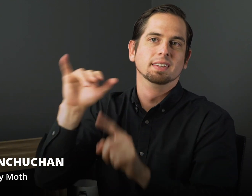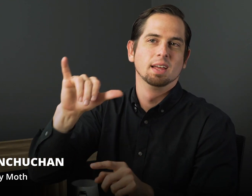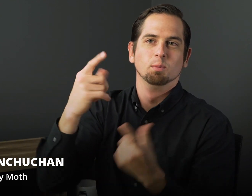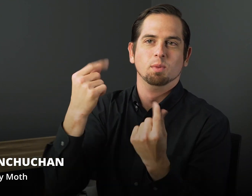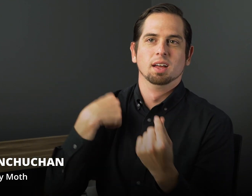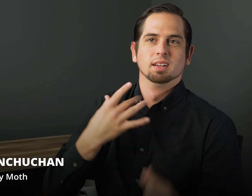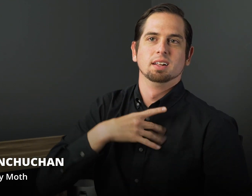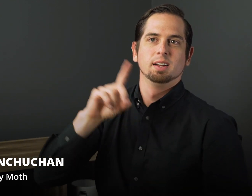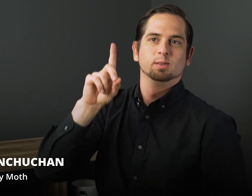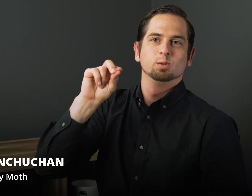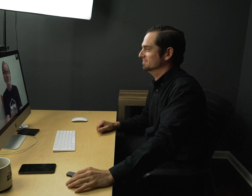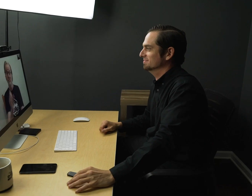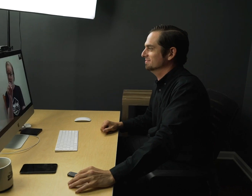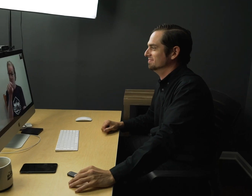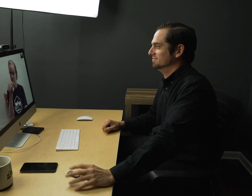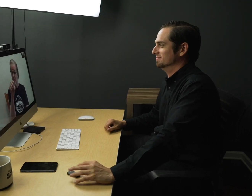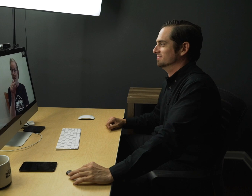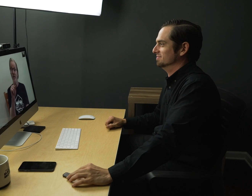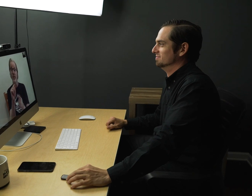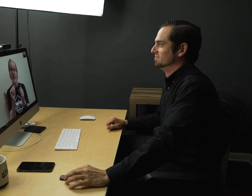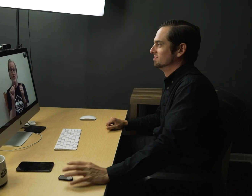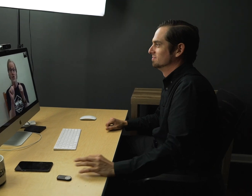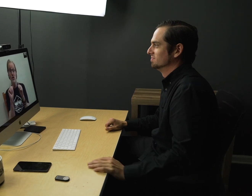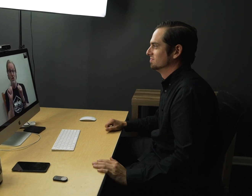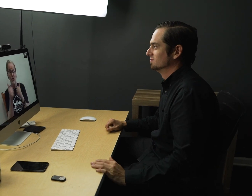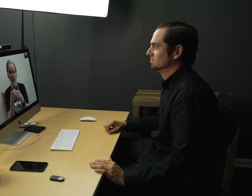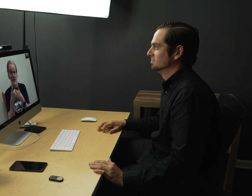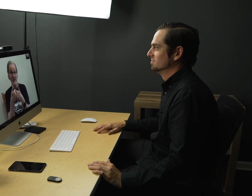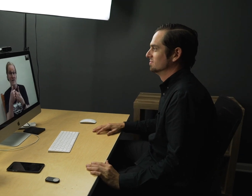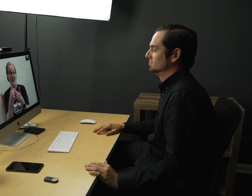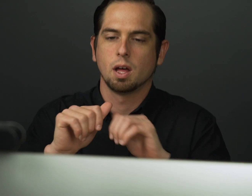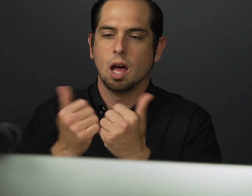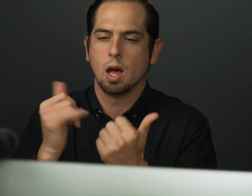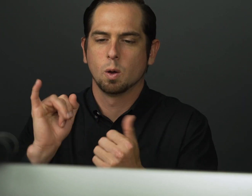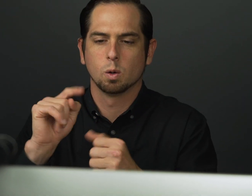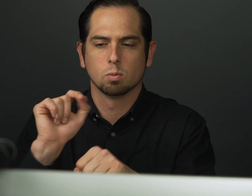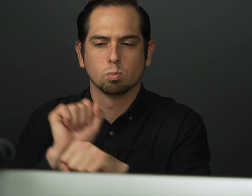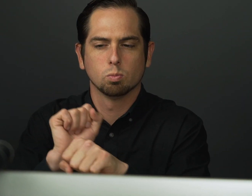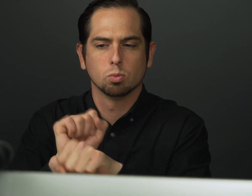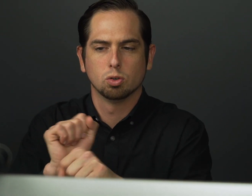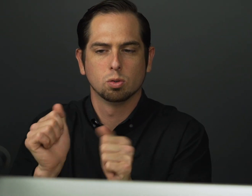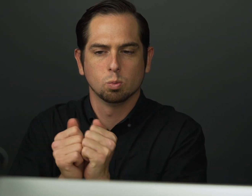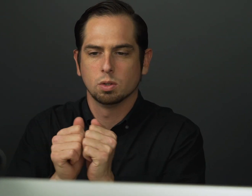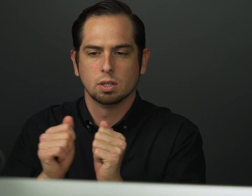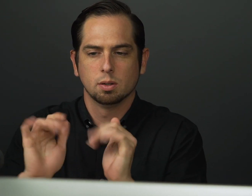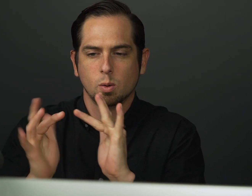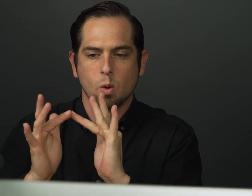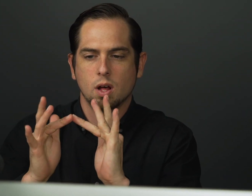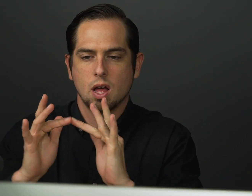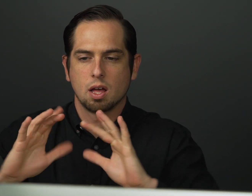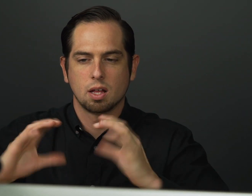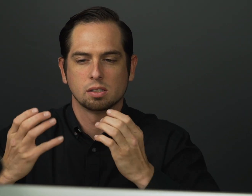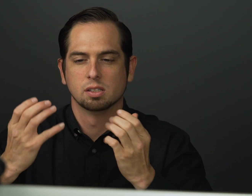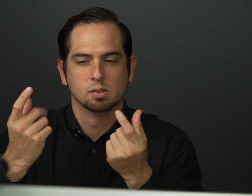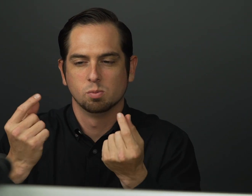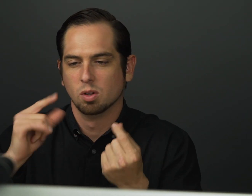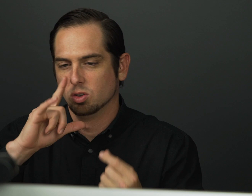That's what I like to do, get that deaf perspective." "How does it work with online classes?